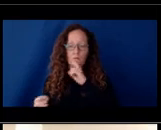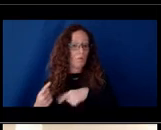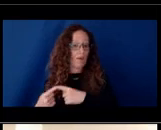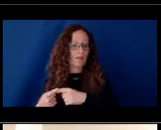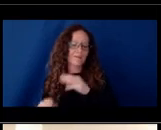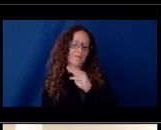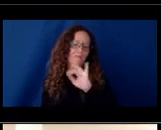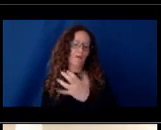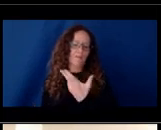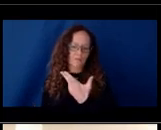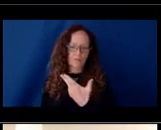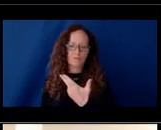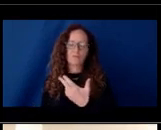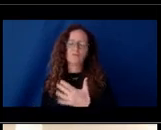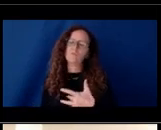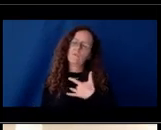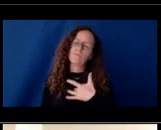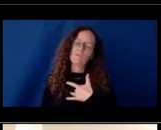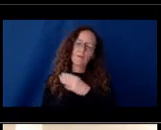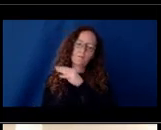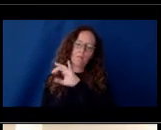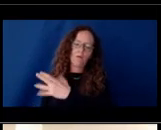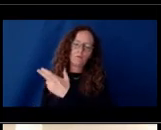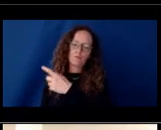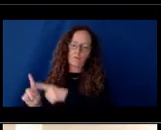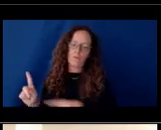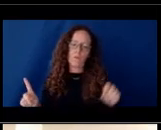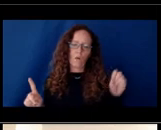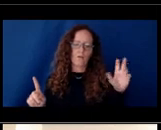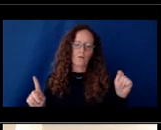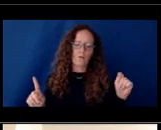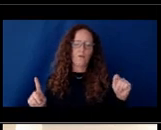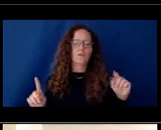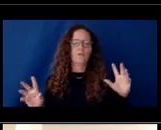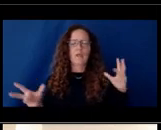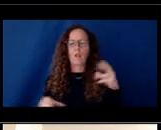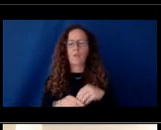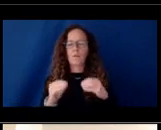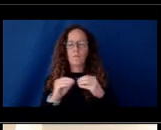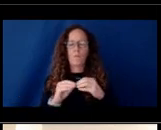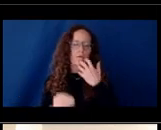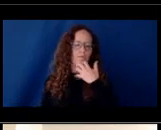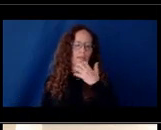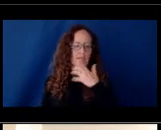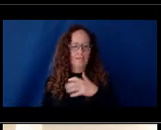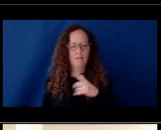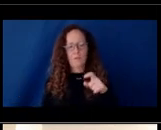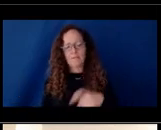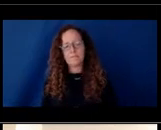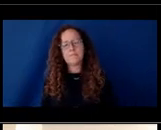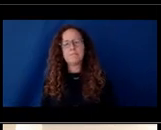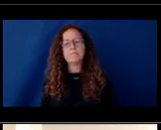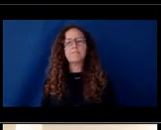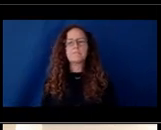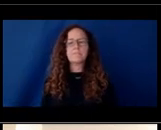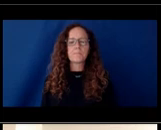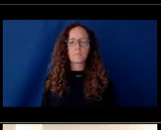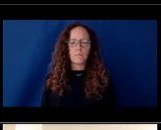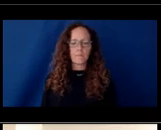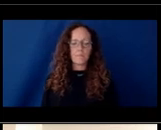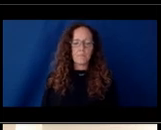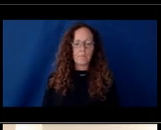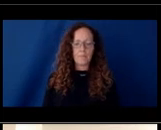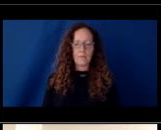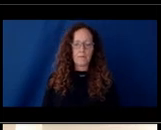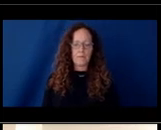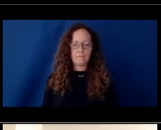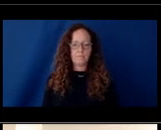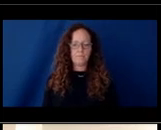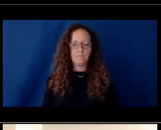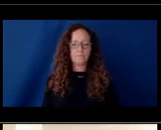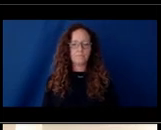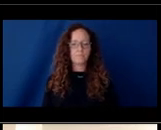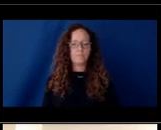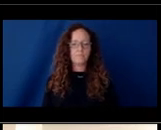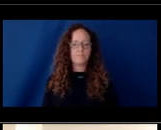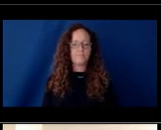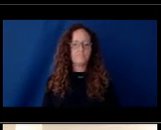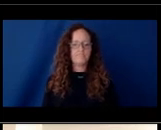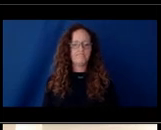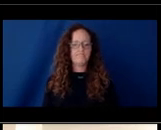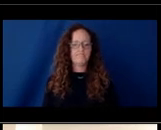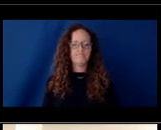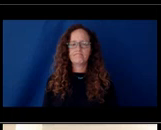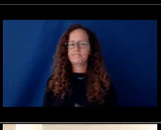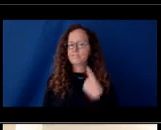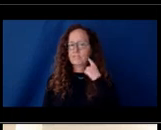we thought that the March to October timeframe captured more of the heat that we're looking for.